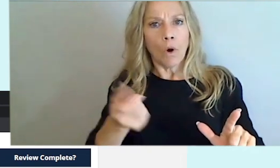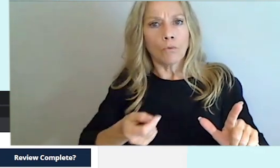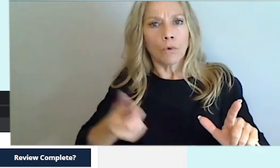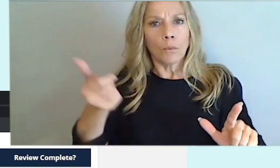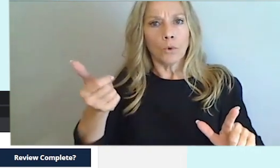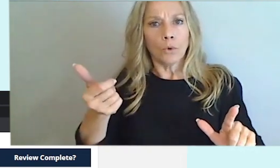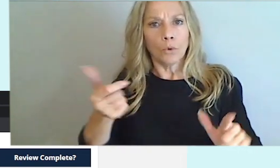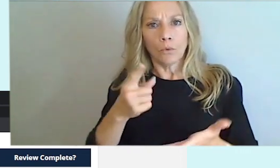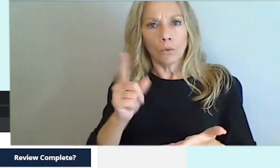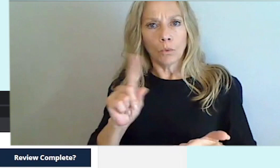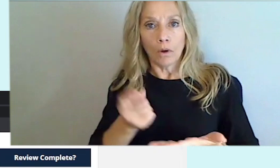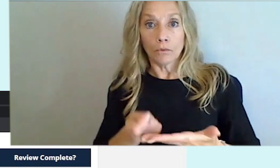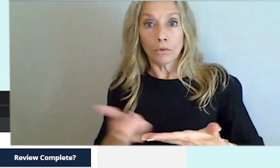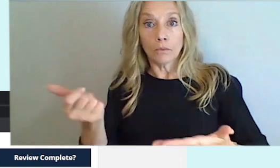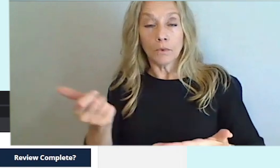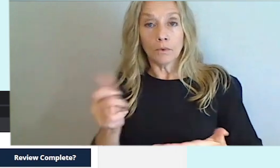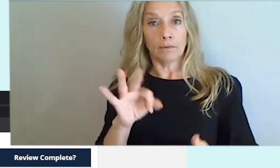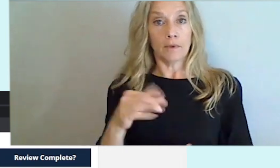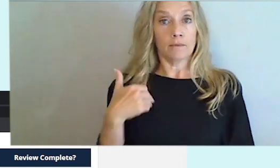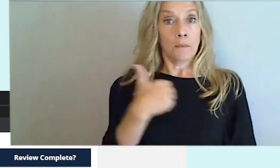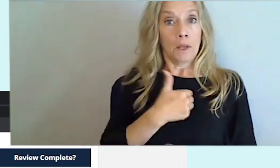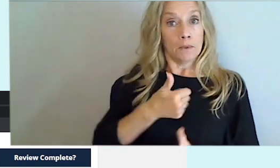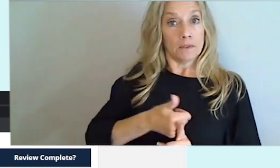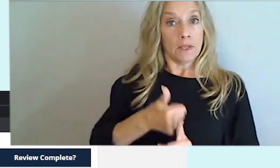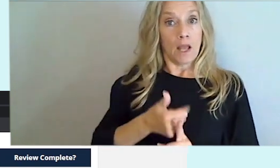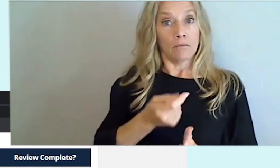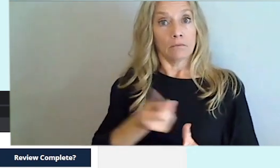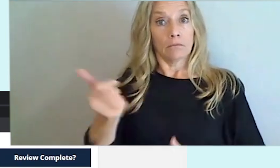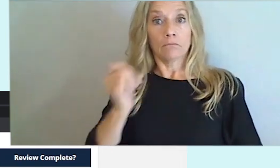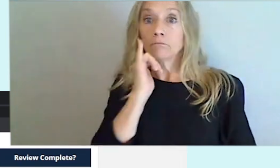If the member removed the record by mistake, they can click undo.